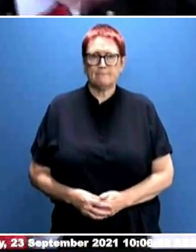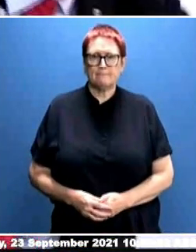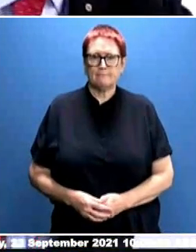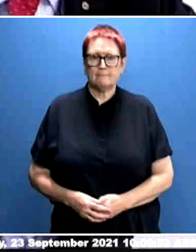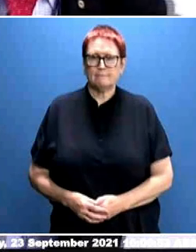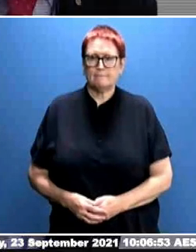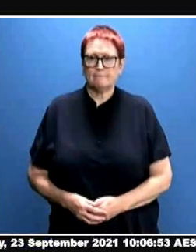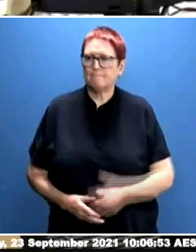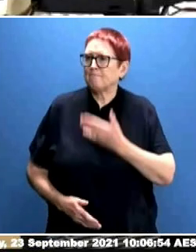Thank you, Chair.